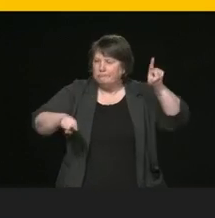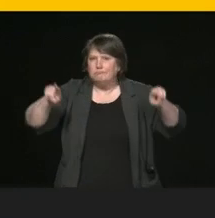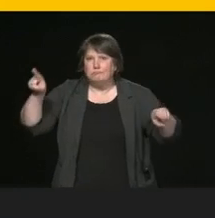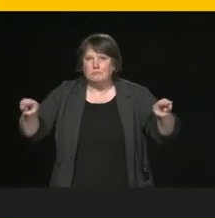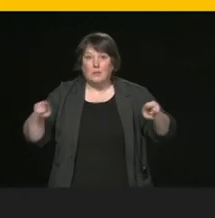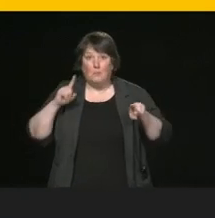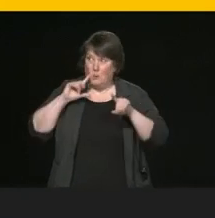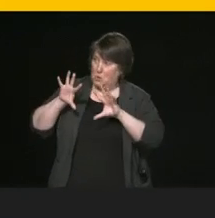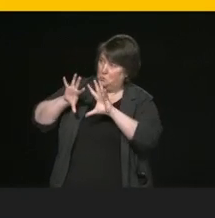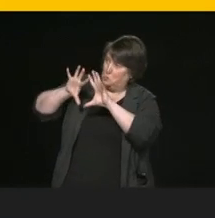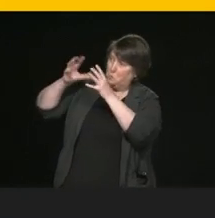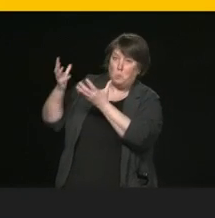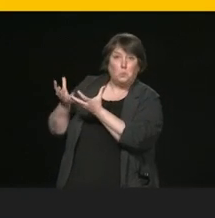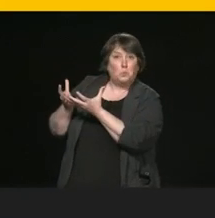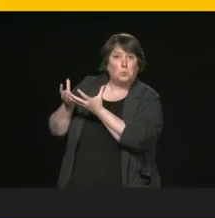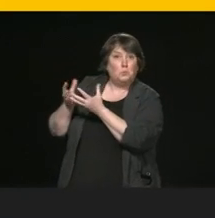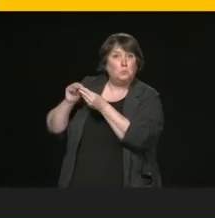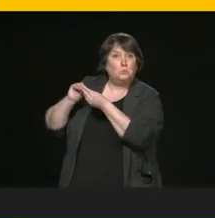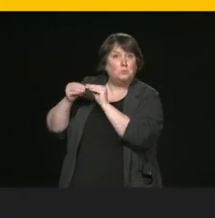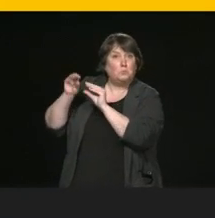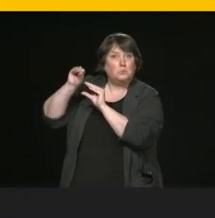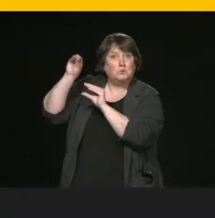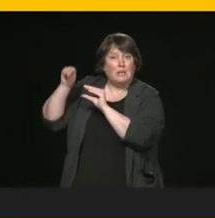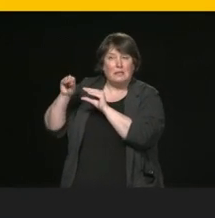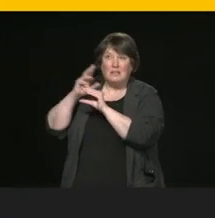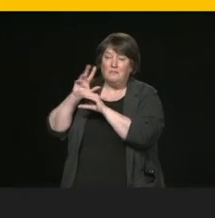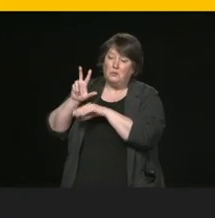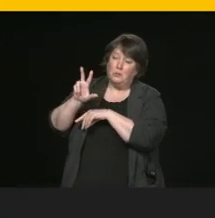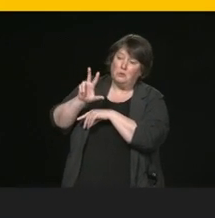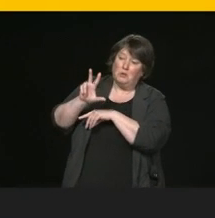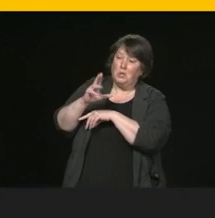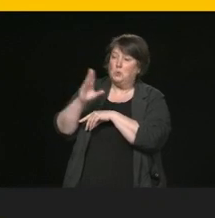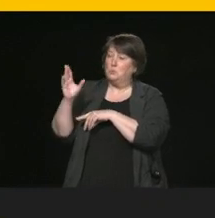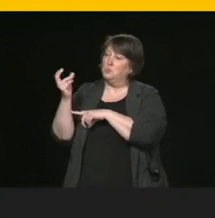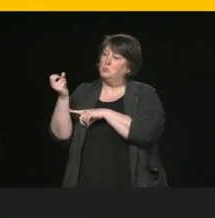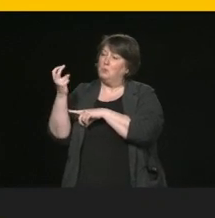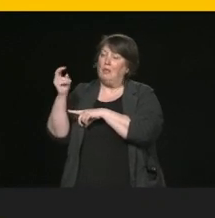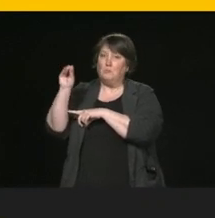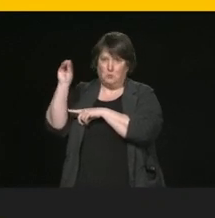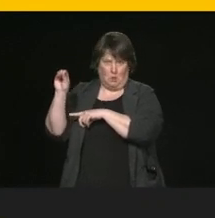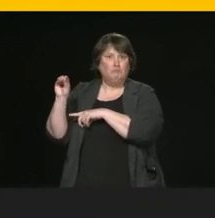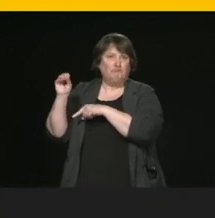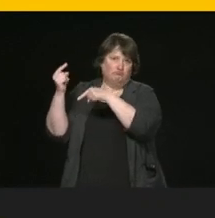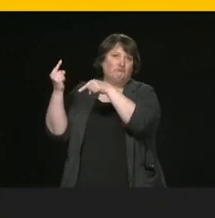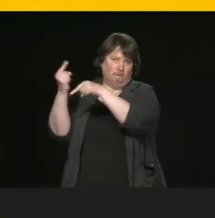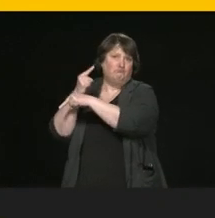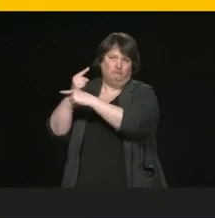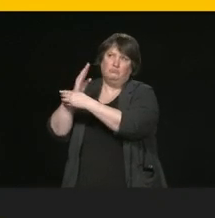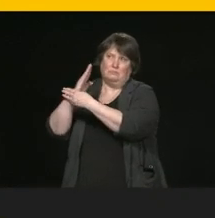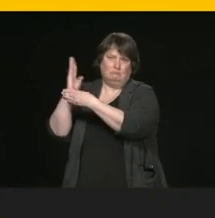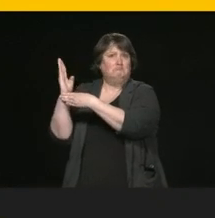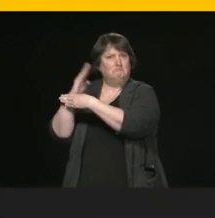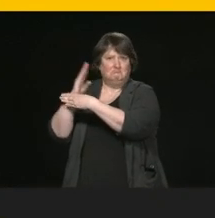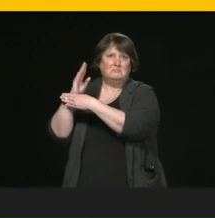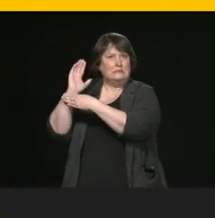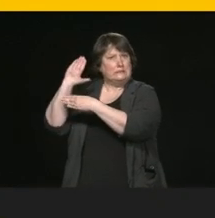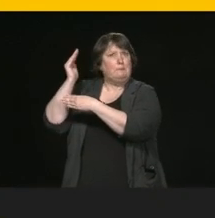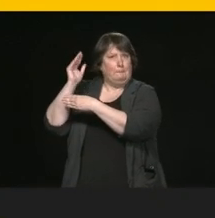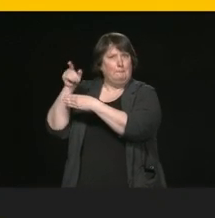SO IT'S A COMBINATION OF THINGS. I THINK GLOBALLY WHAT IS